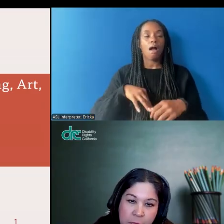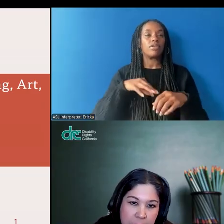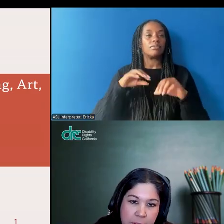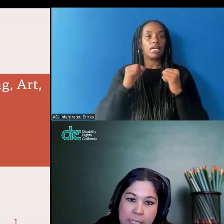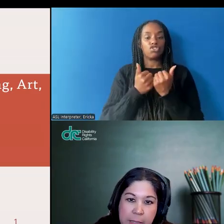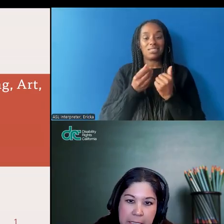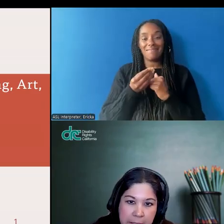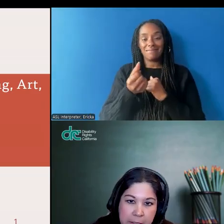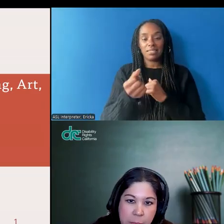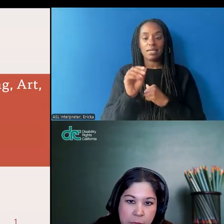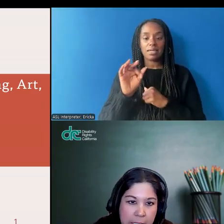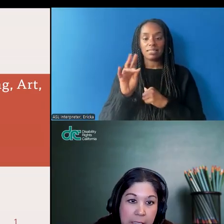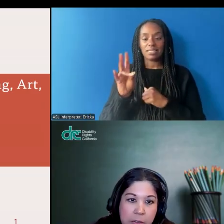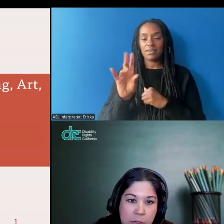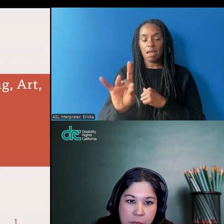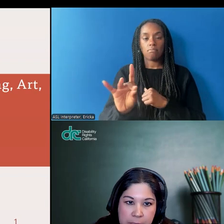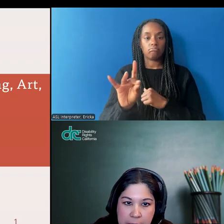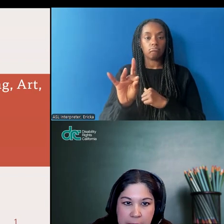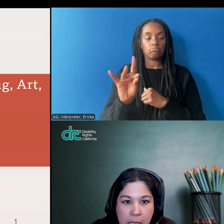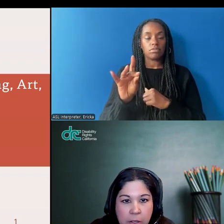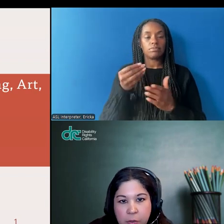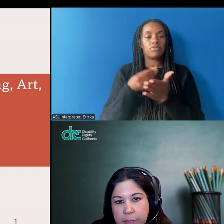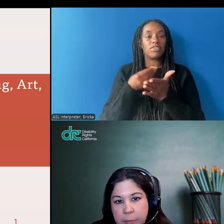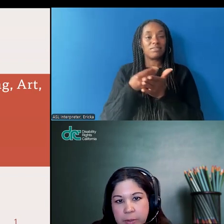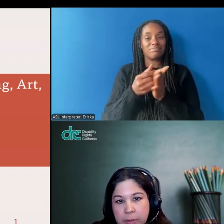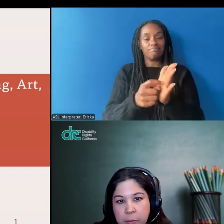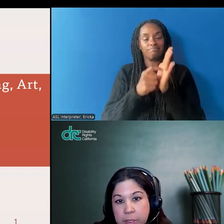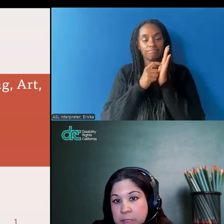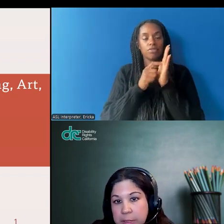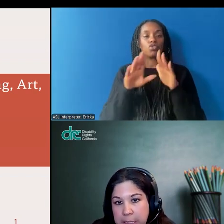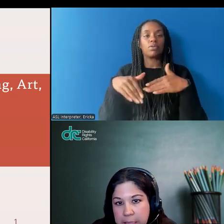federally mandated to provide legal services for people with disabilities.